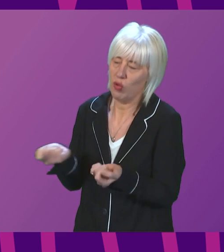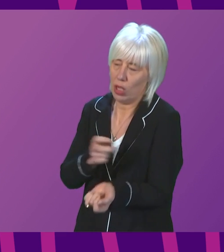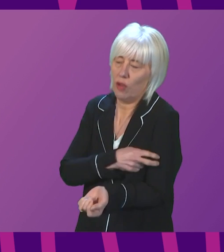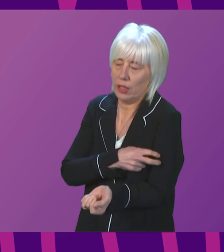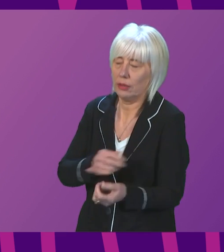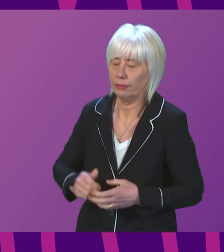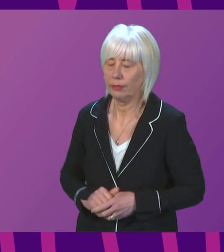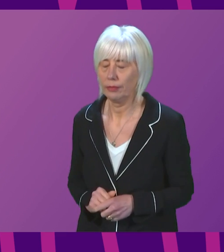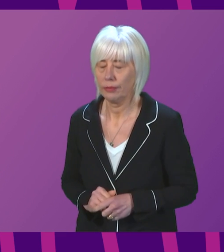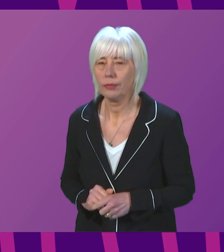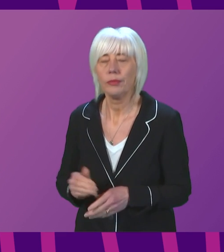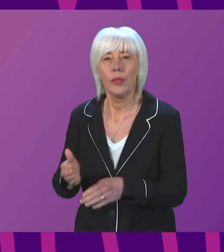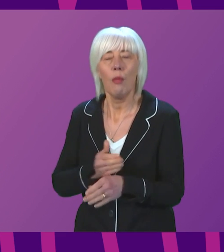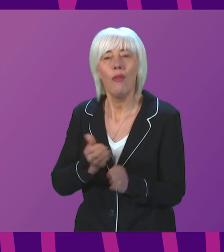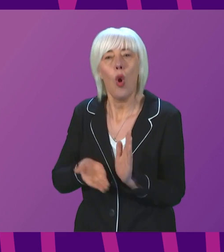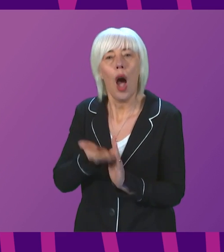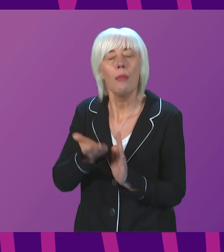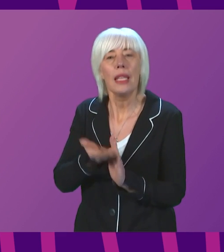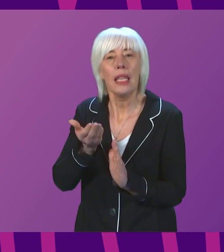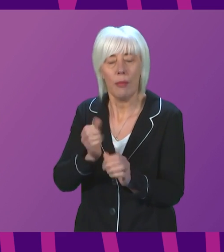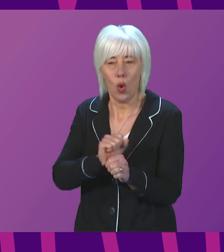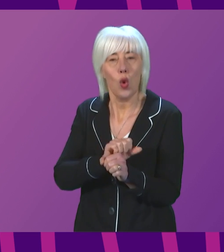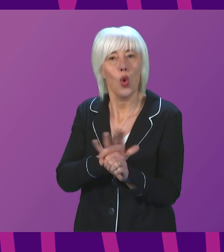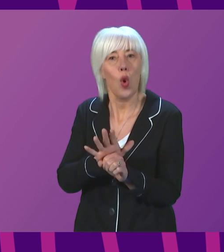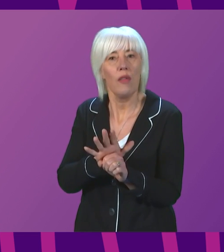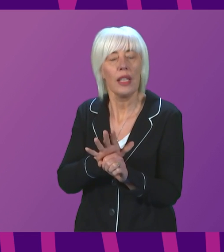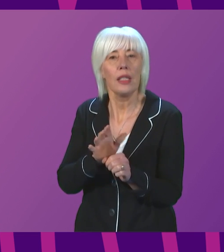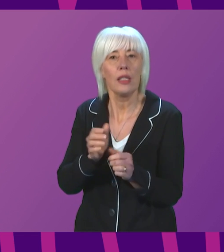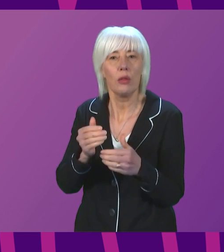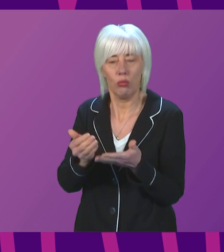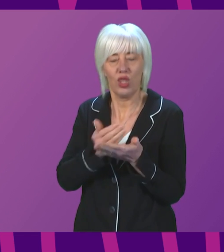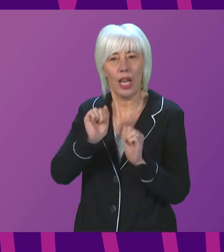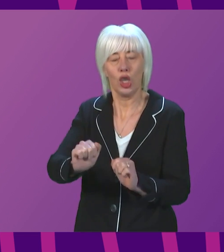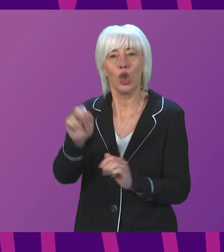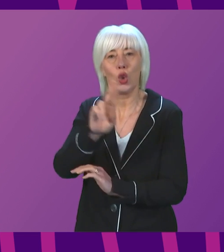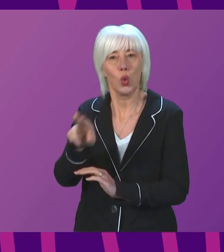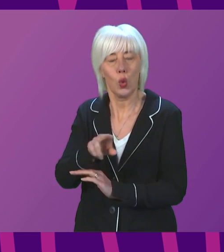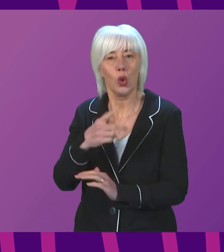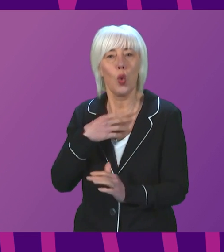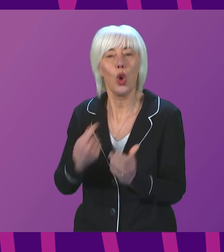Before I update the Parliament on Covid protections in schools, I take the opportunity to pay